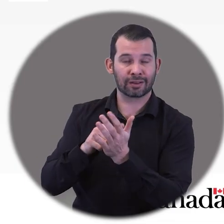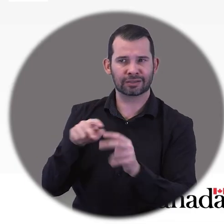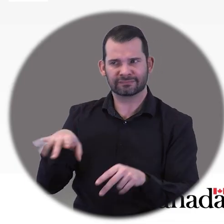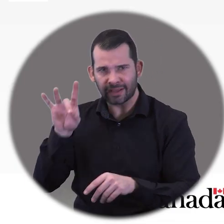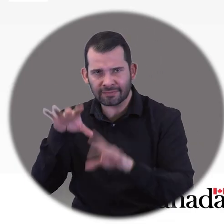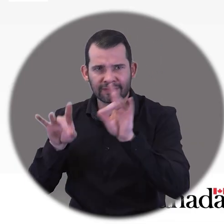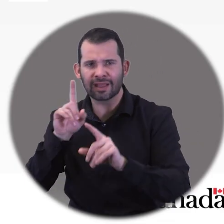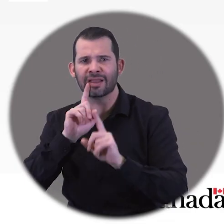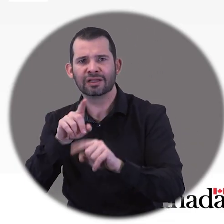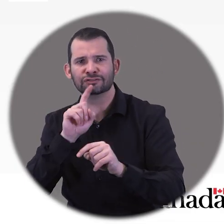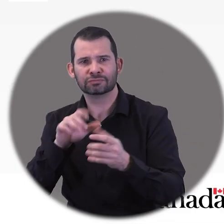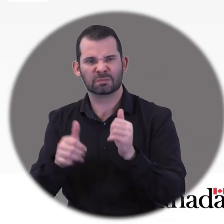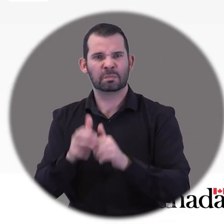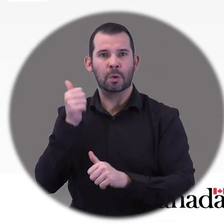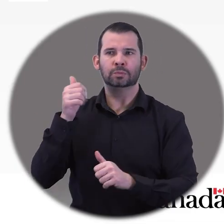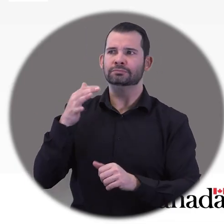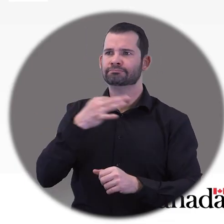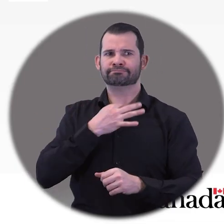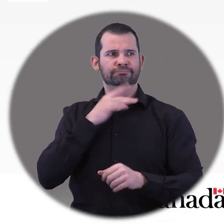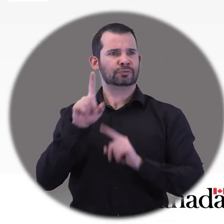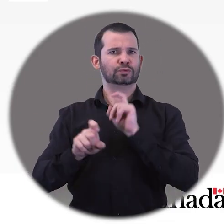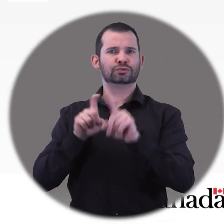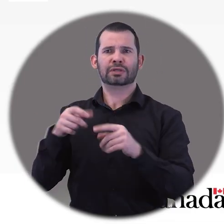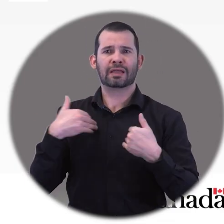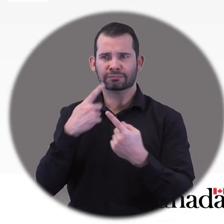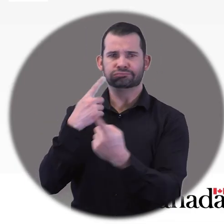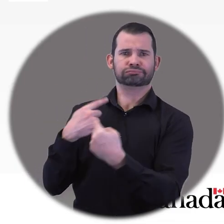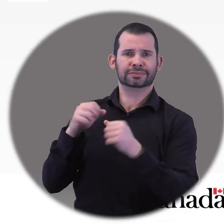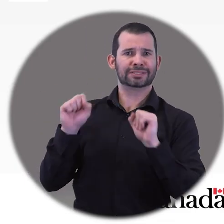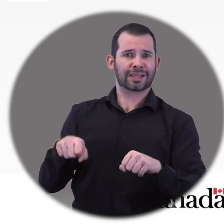and find answers to your most frequently asked questions.